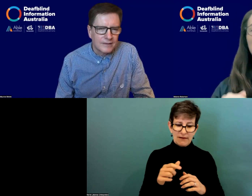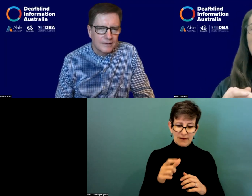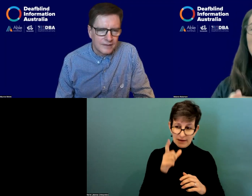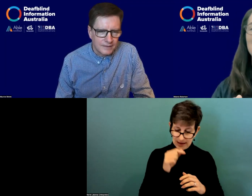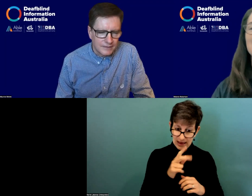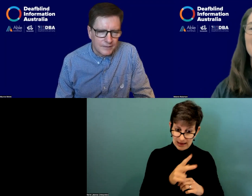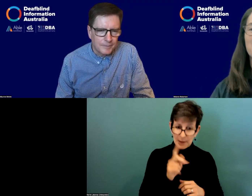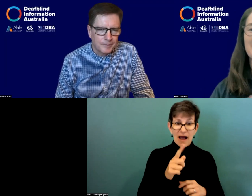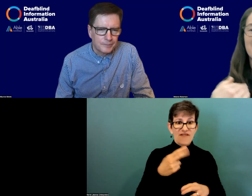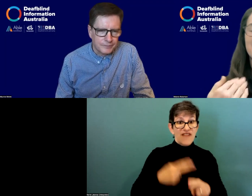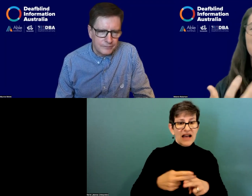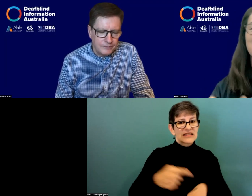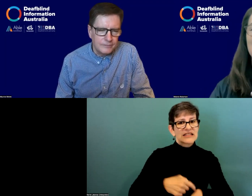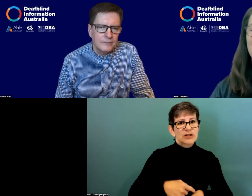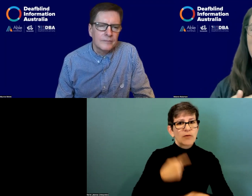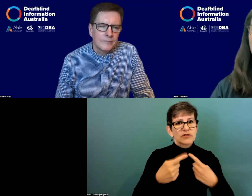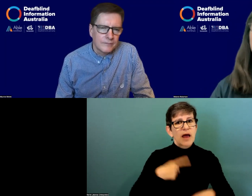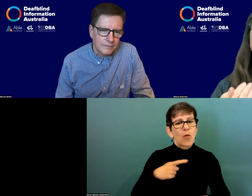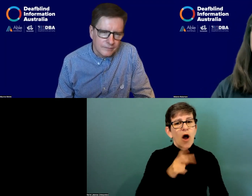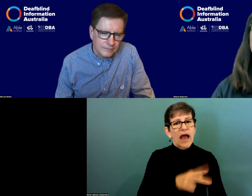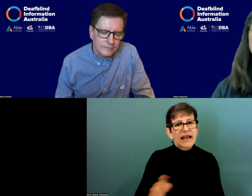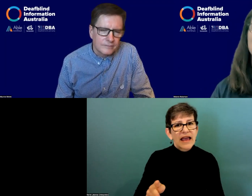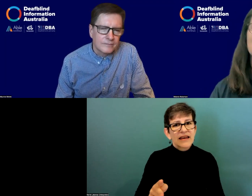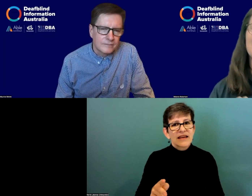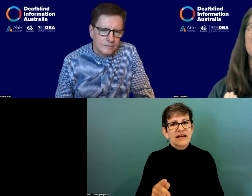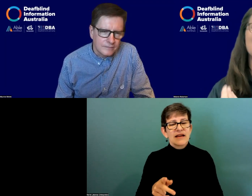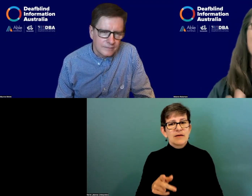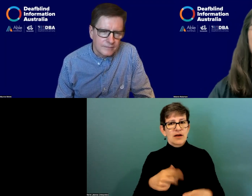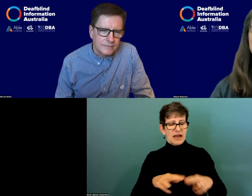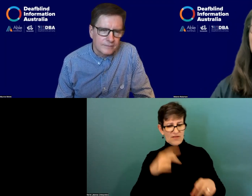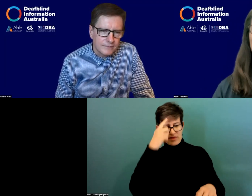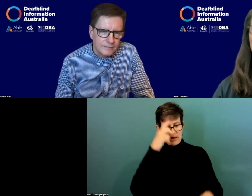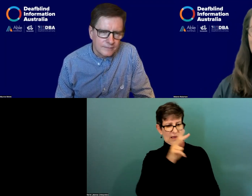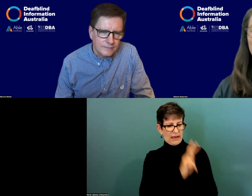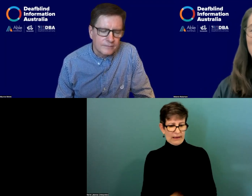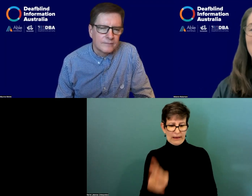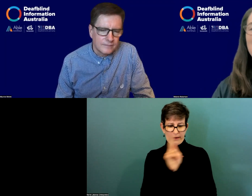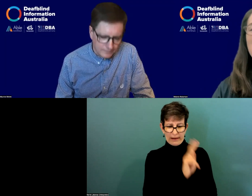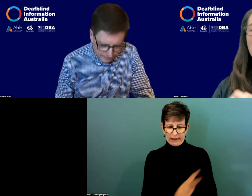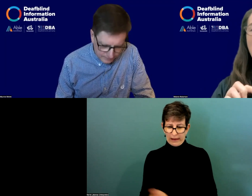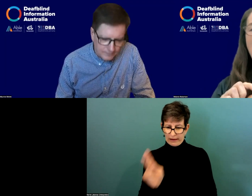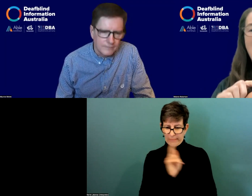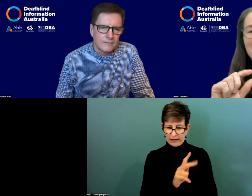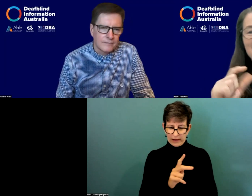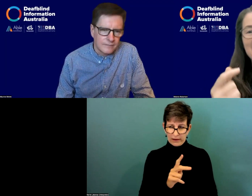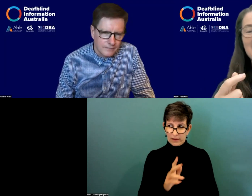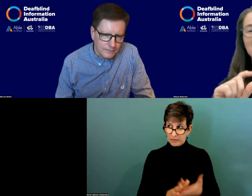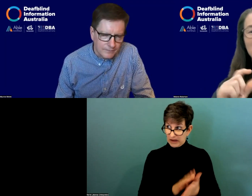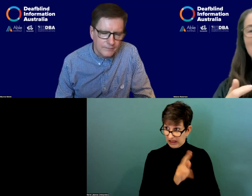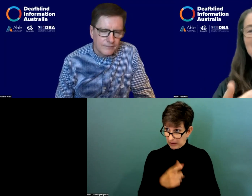So adding if we're feeling the repetition is necessary for mastery adding that slightly